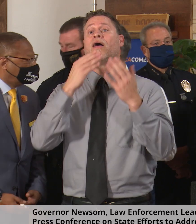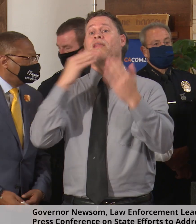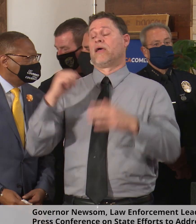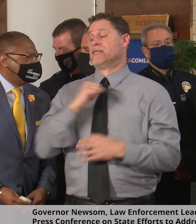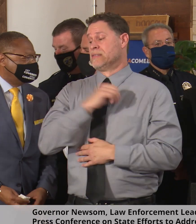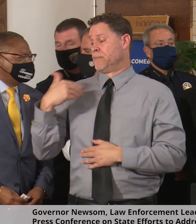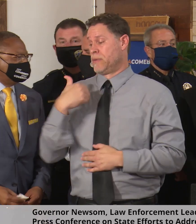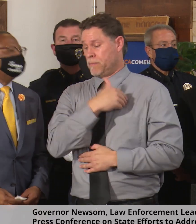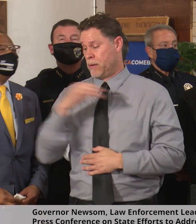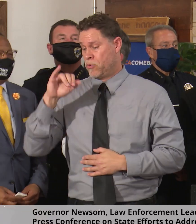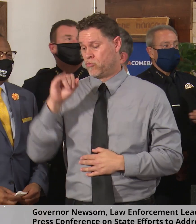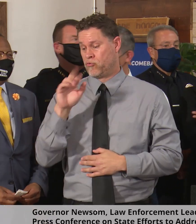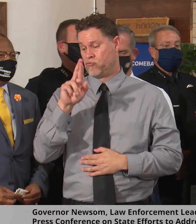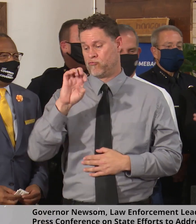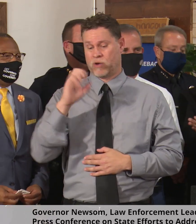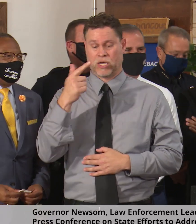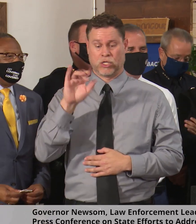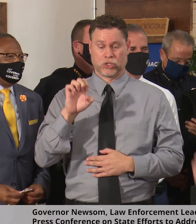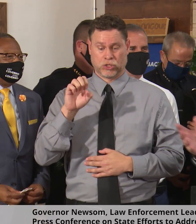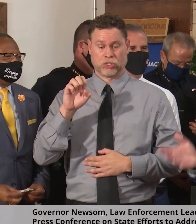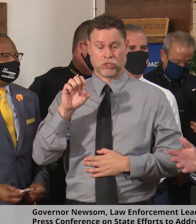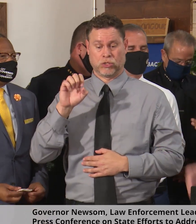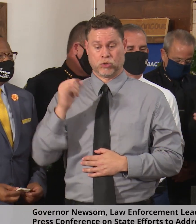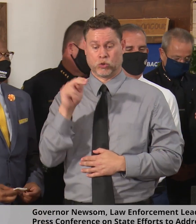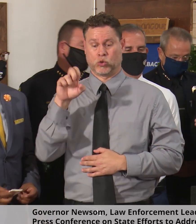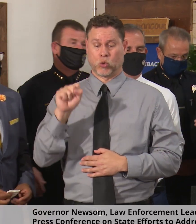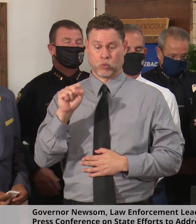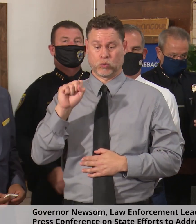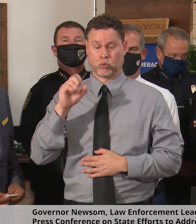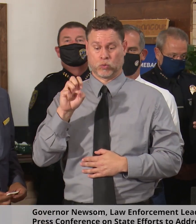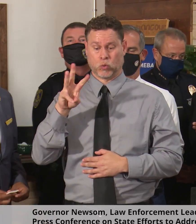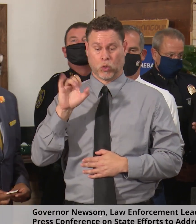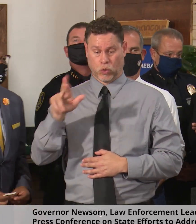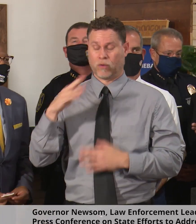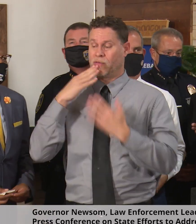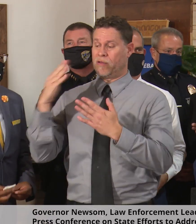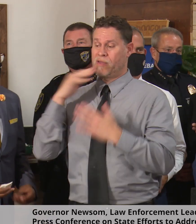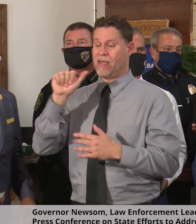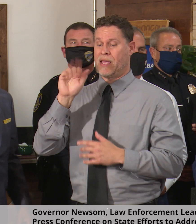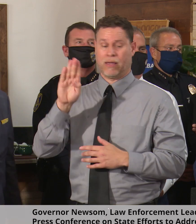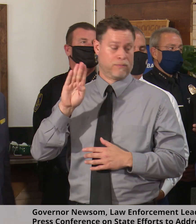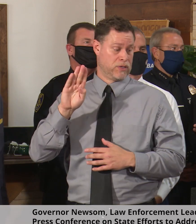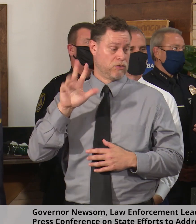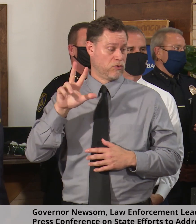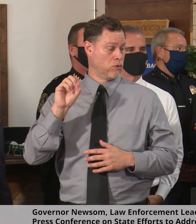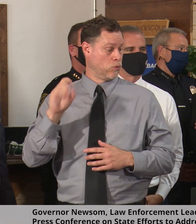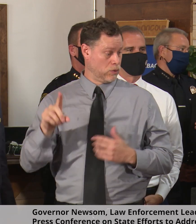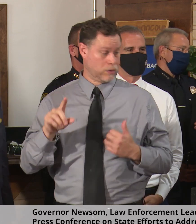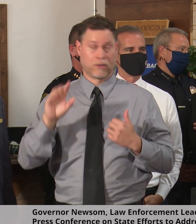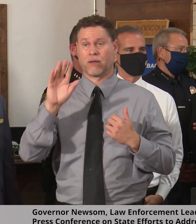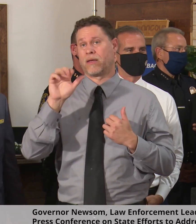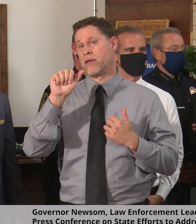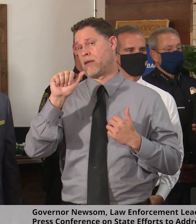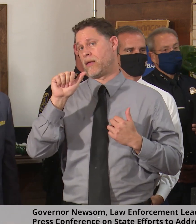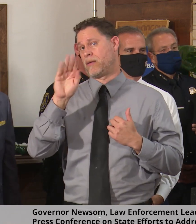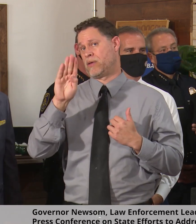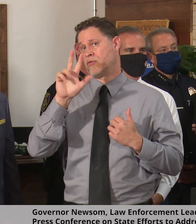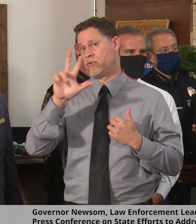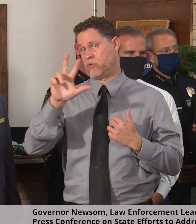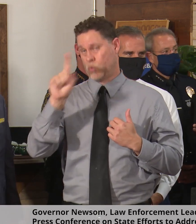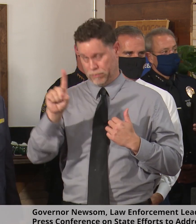Reggie Jones Stoy for authoring AB-331 and thank you governor for signing AB-331. Very shortly what